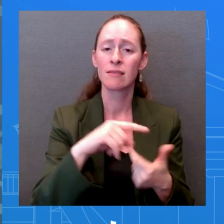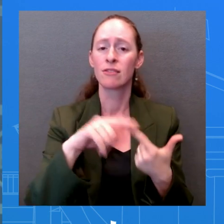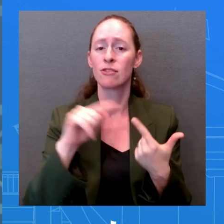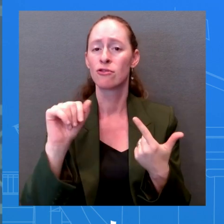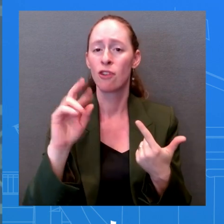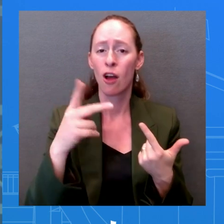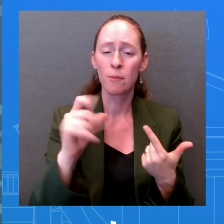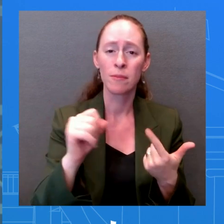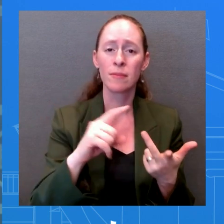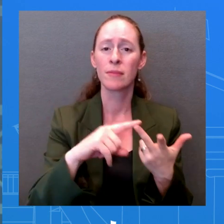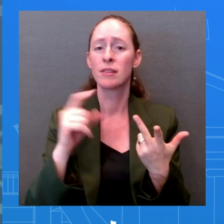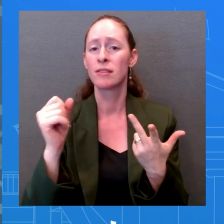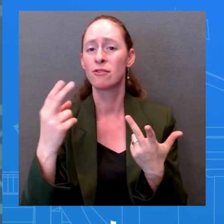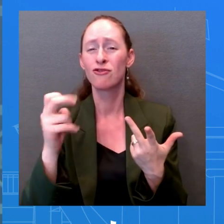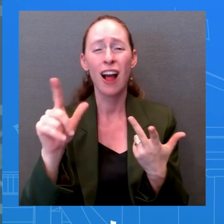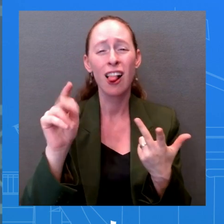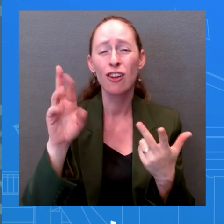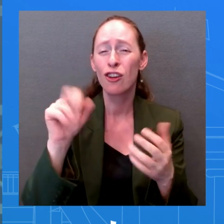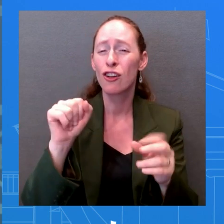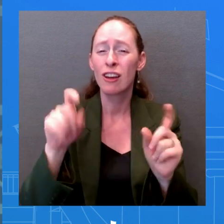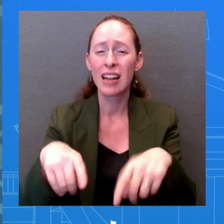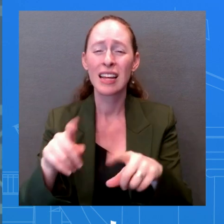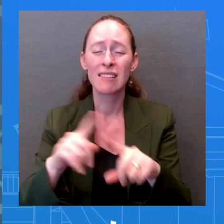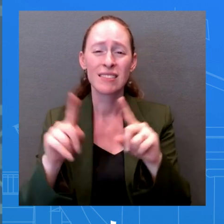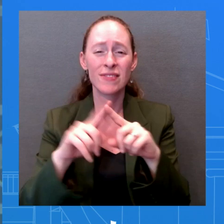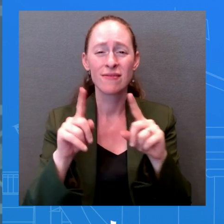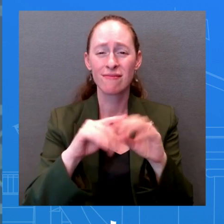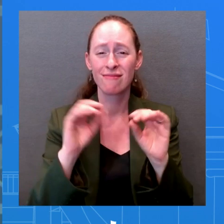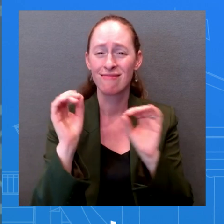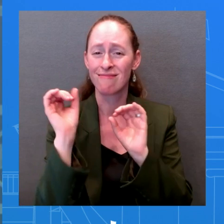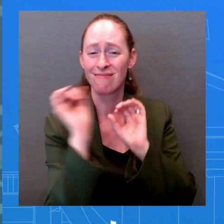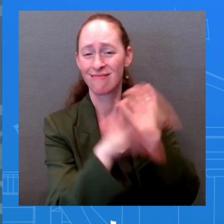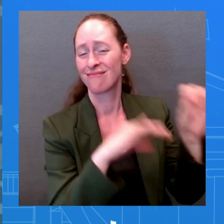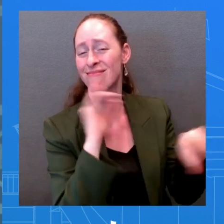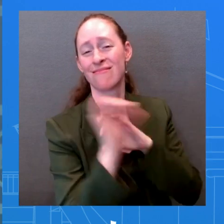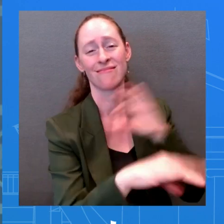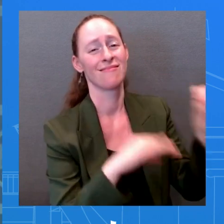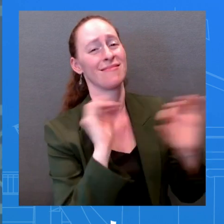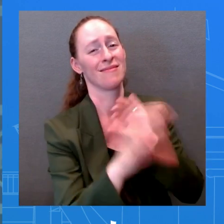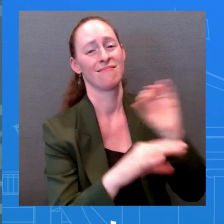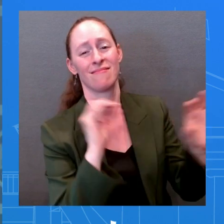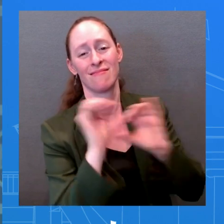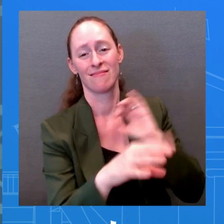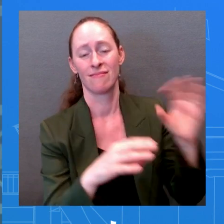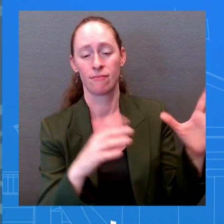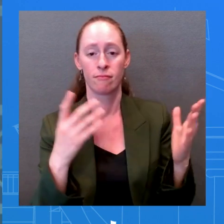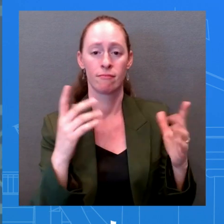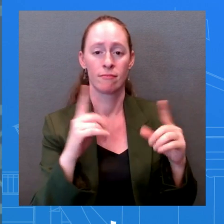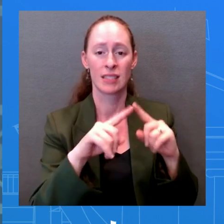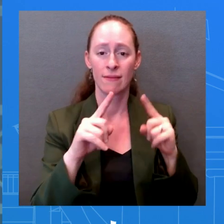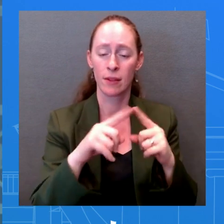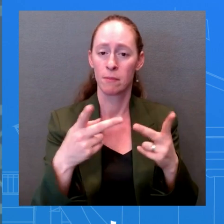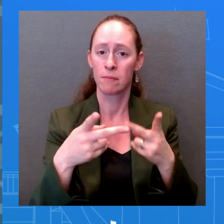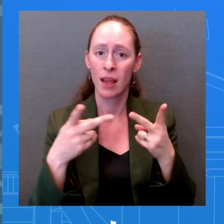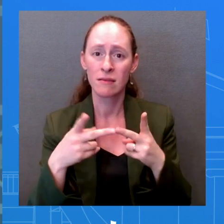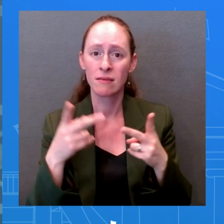and household needs. And USAID has deployed a disaster assistance response team to lead the U.S. government's